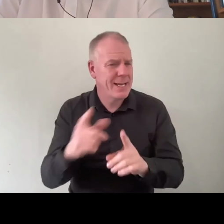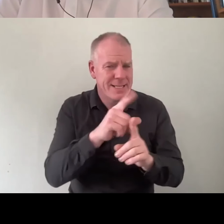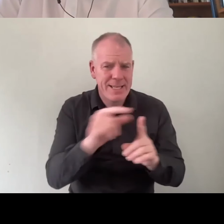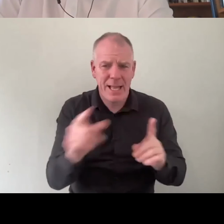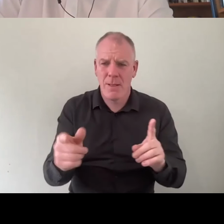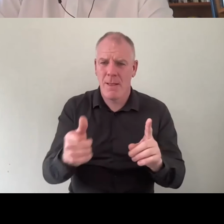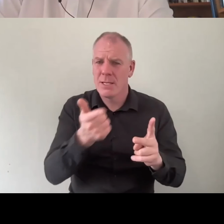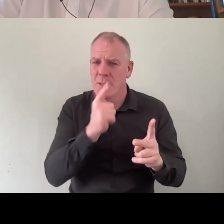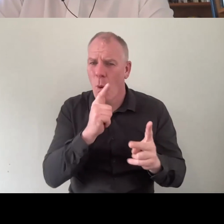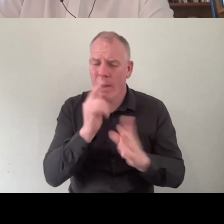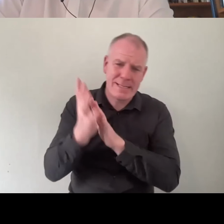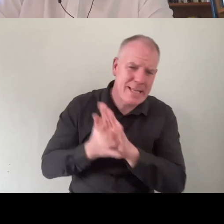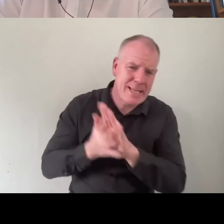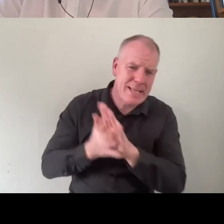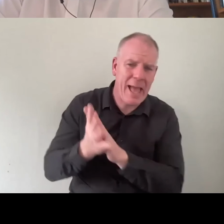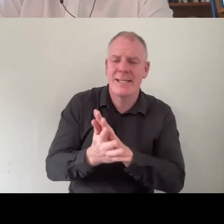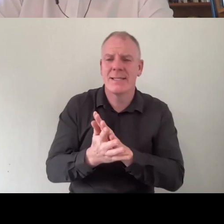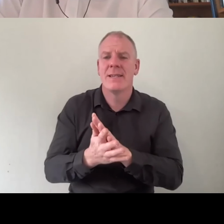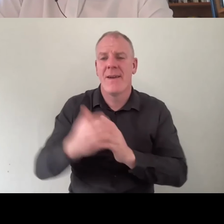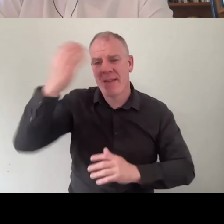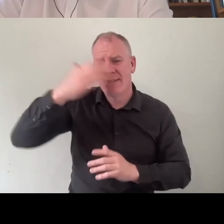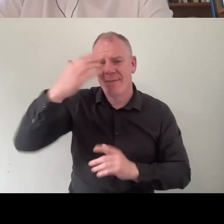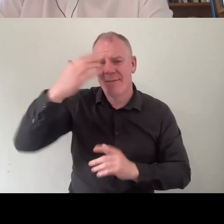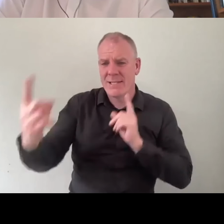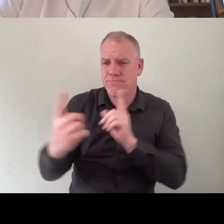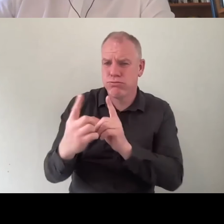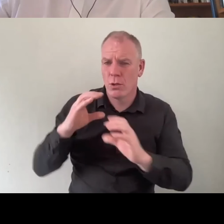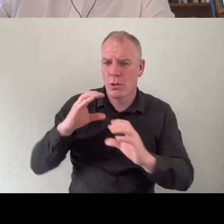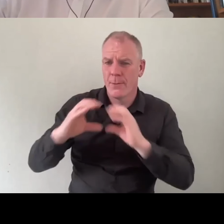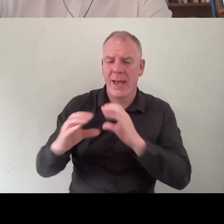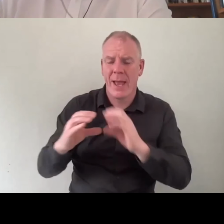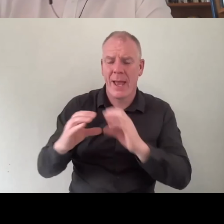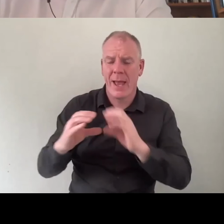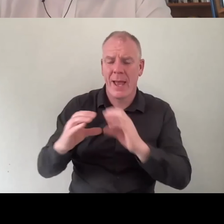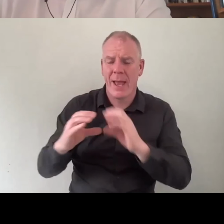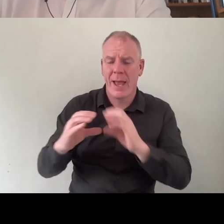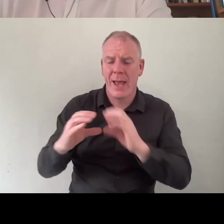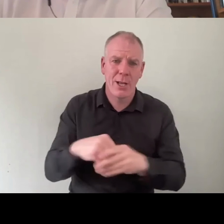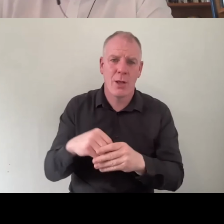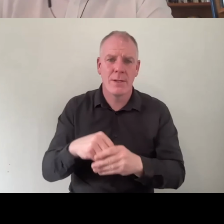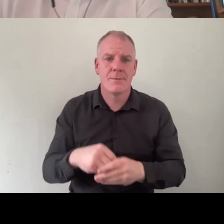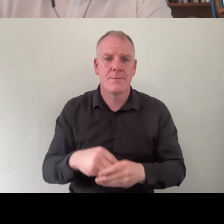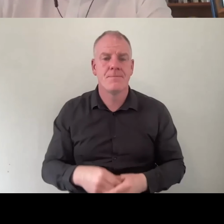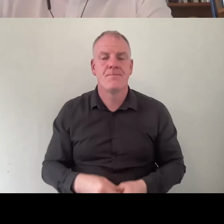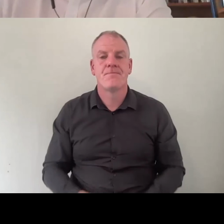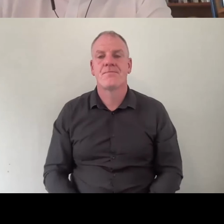and face-to-face communications. Number seven. PÁDRAIG: Two minutes.